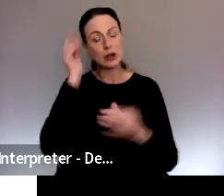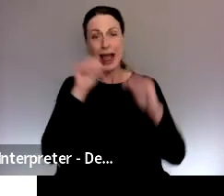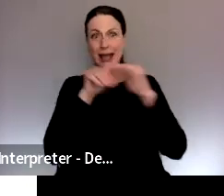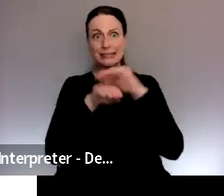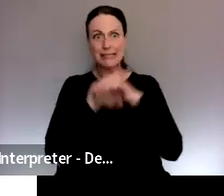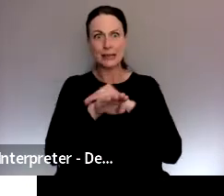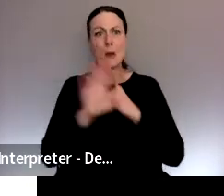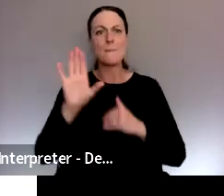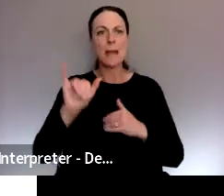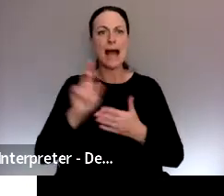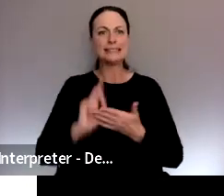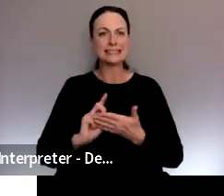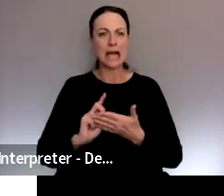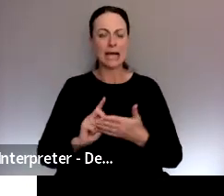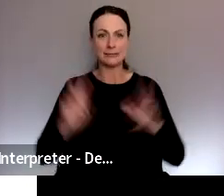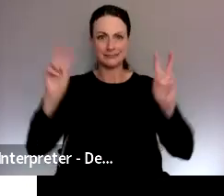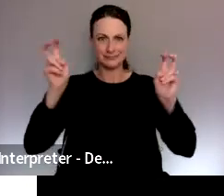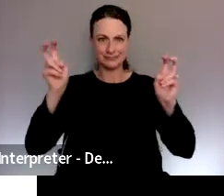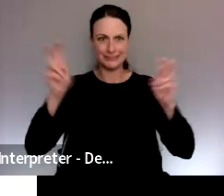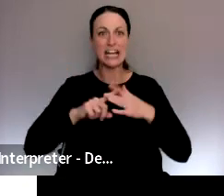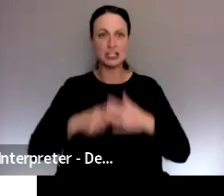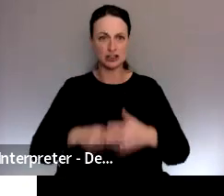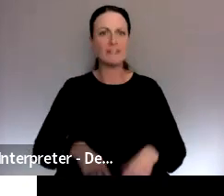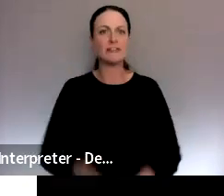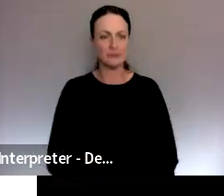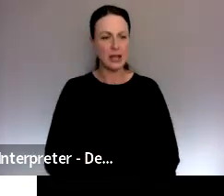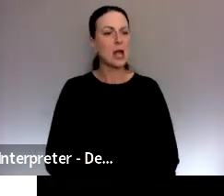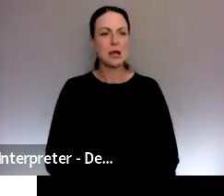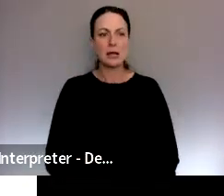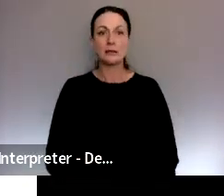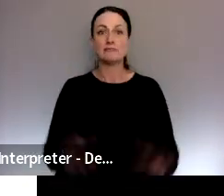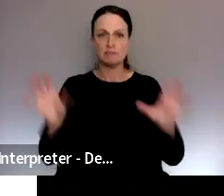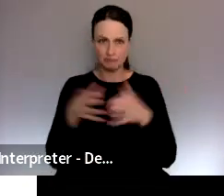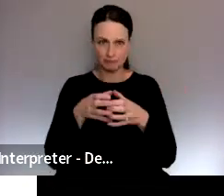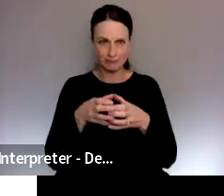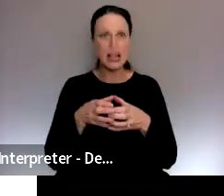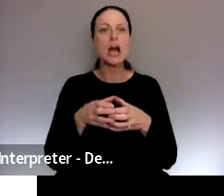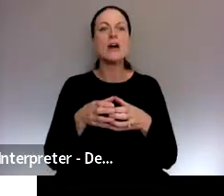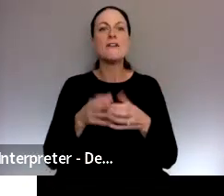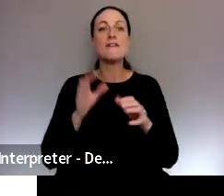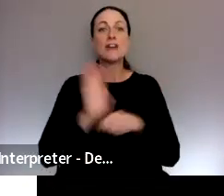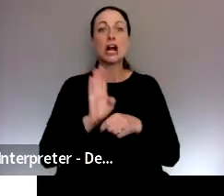the Accessible by Design initiative. Digital creative firms are banding together to help each other learn